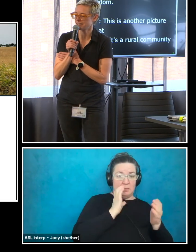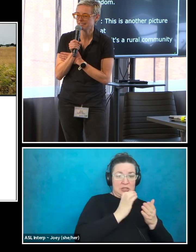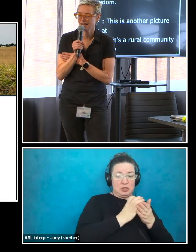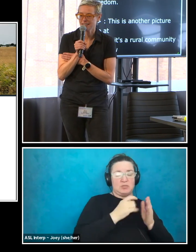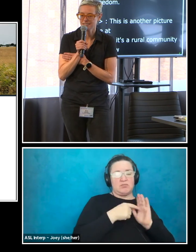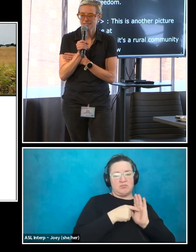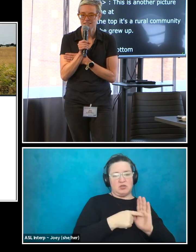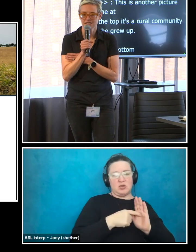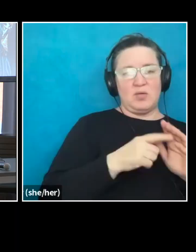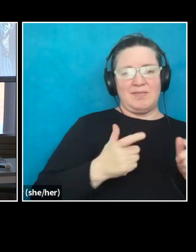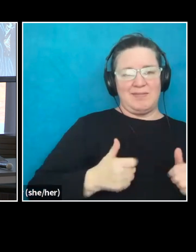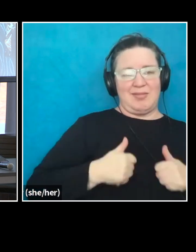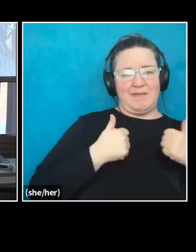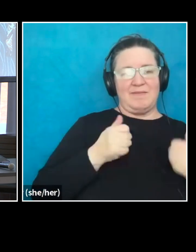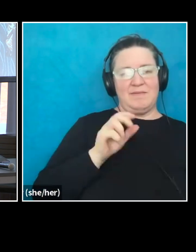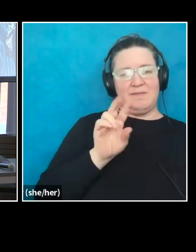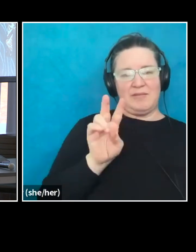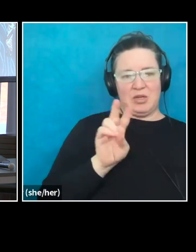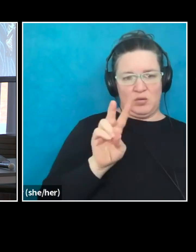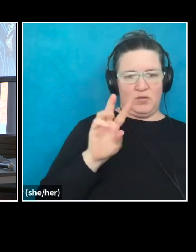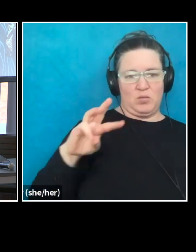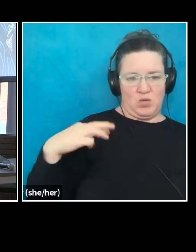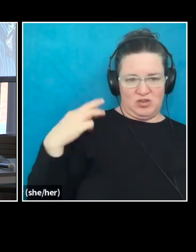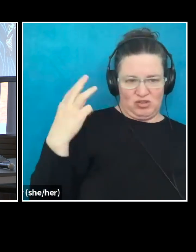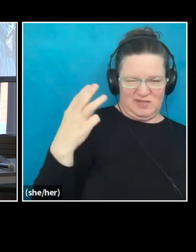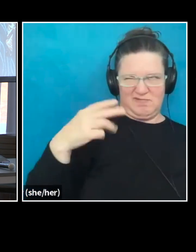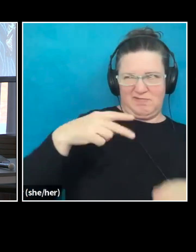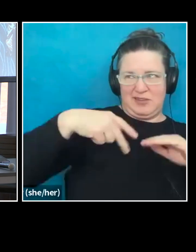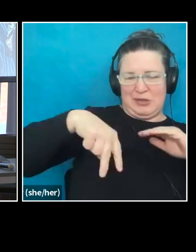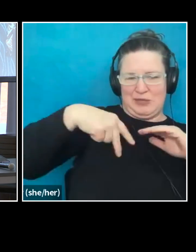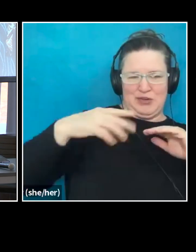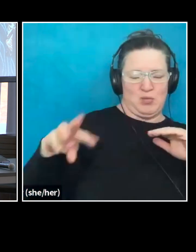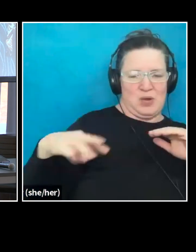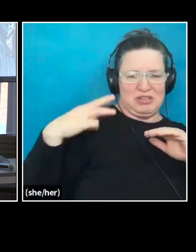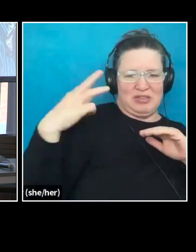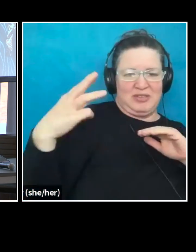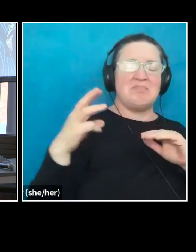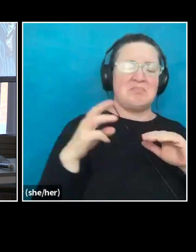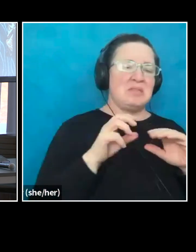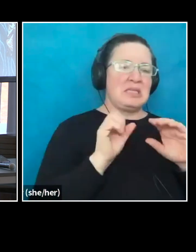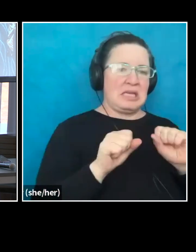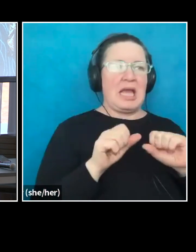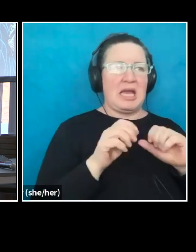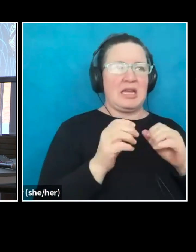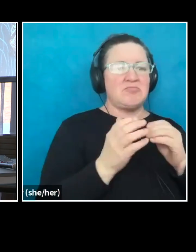transit access. So, I'm going to have someone volunteer to read Abby's quote and then share with